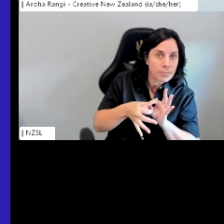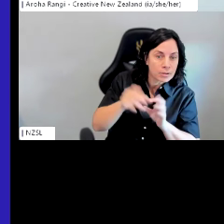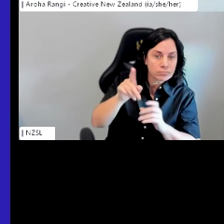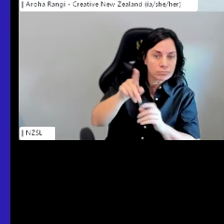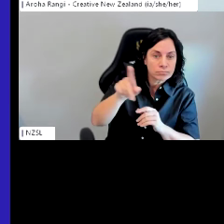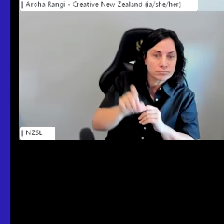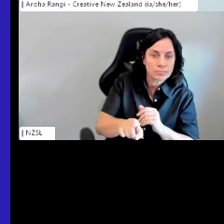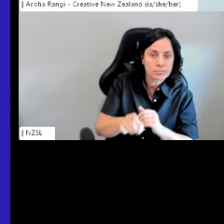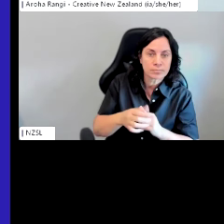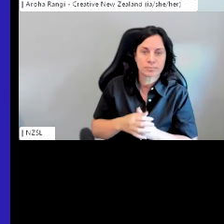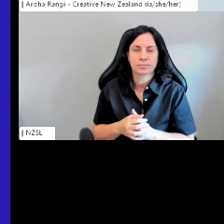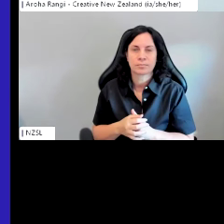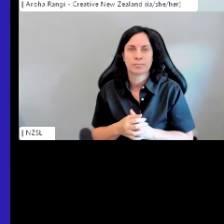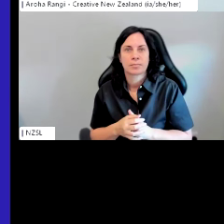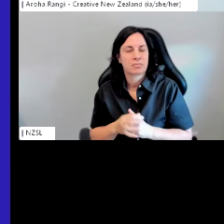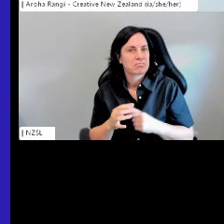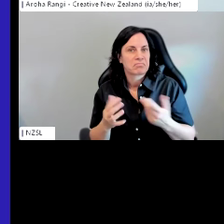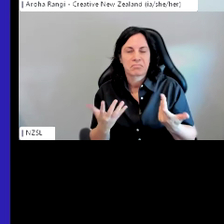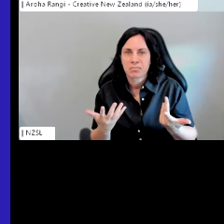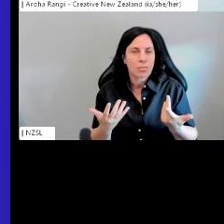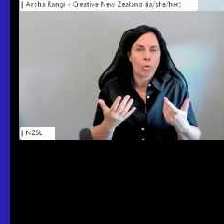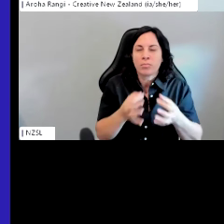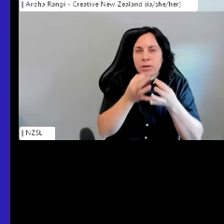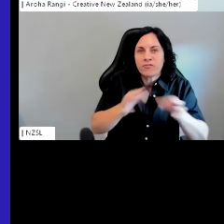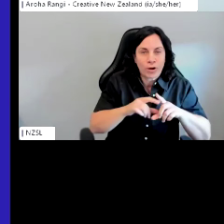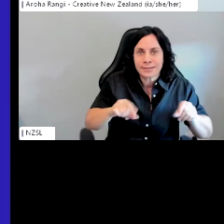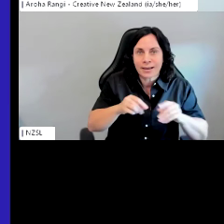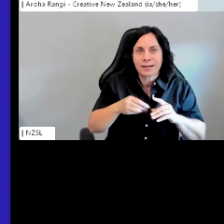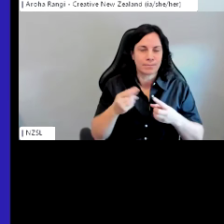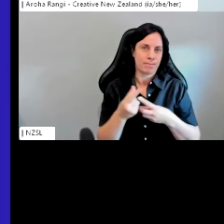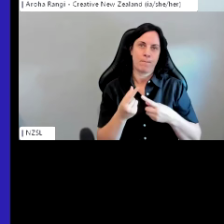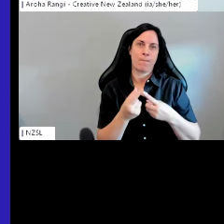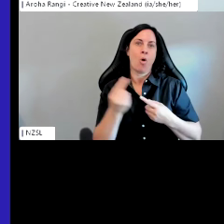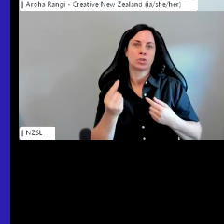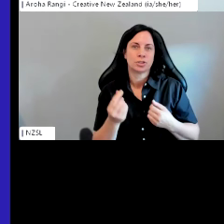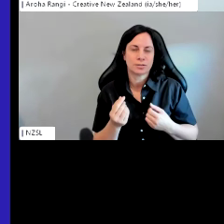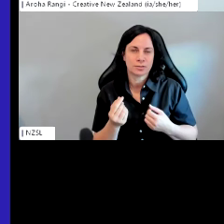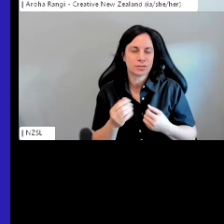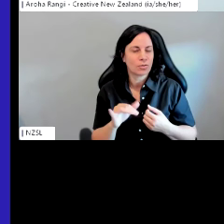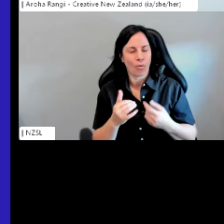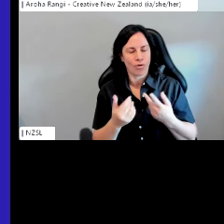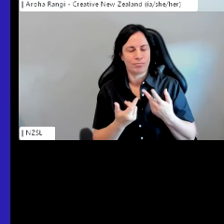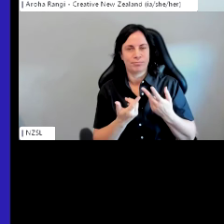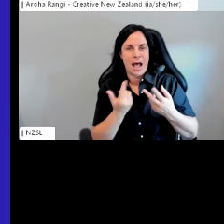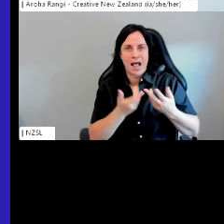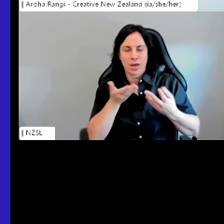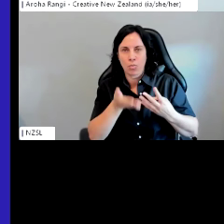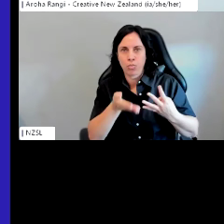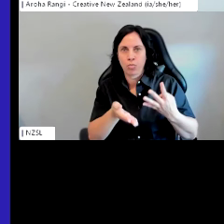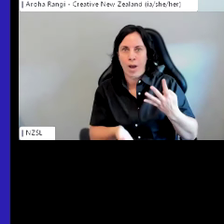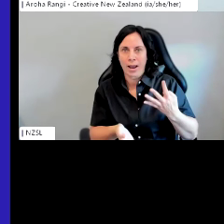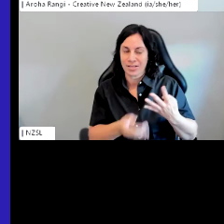that via a free ticket or um you know or some other mechanism um that's increasingly happening